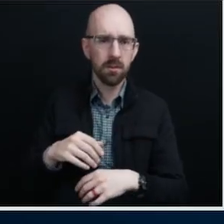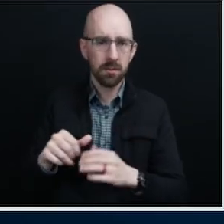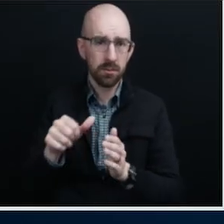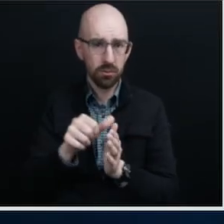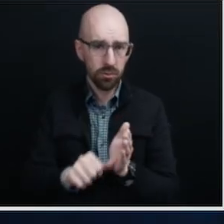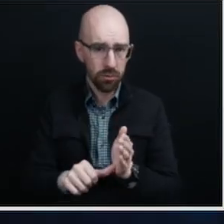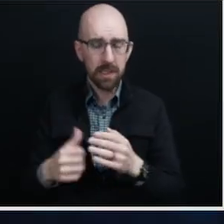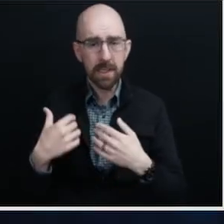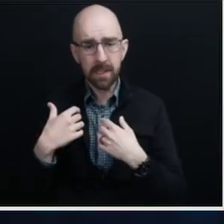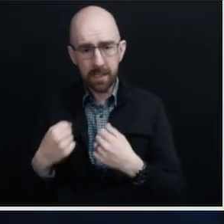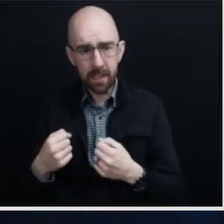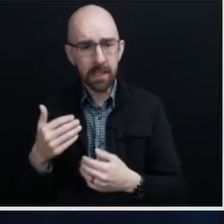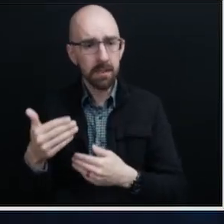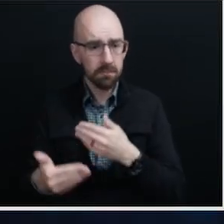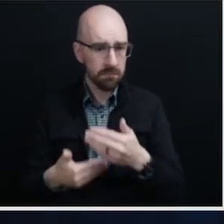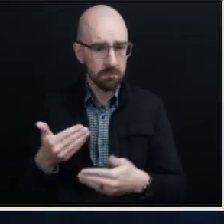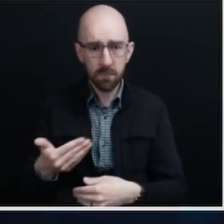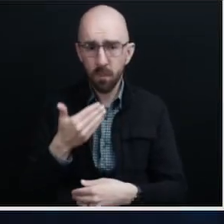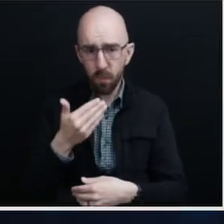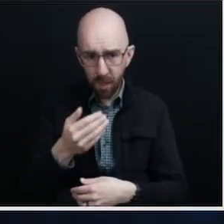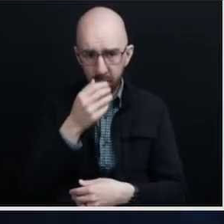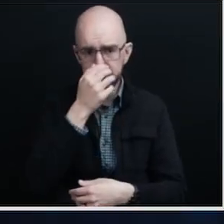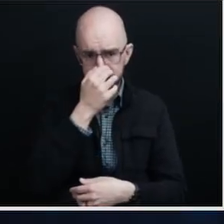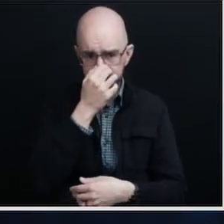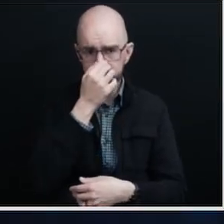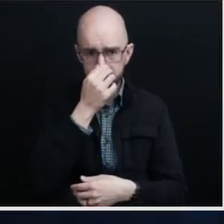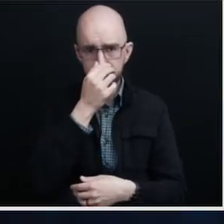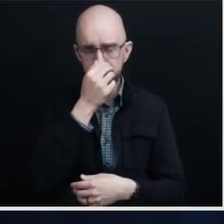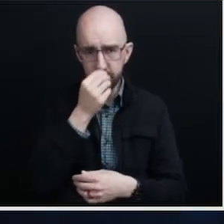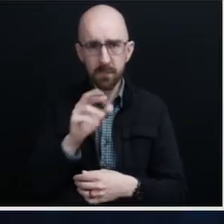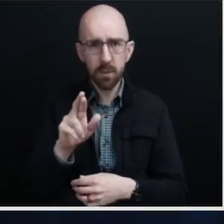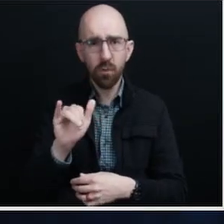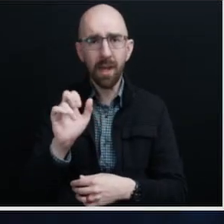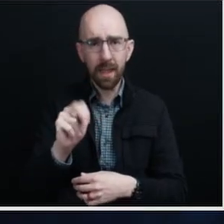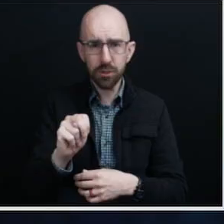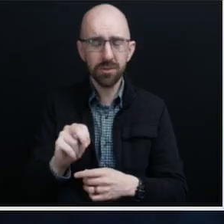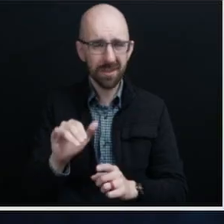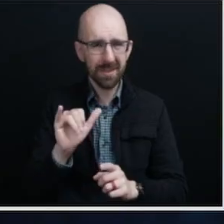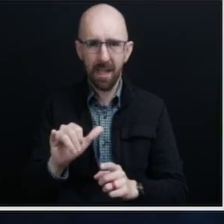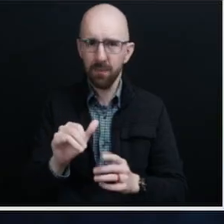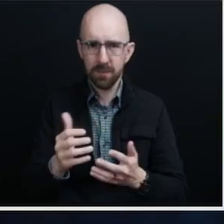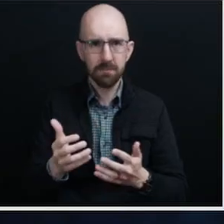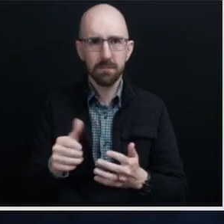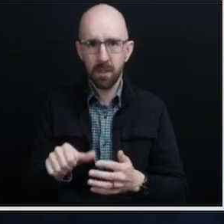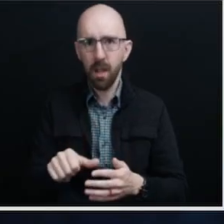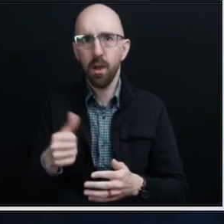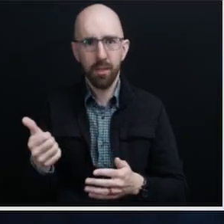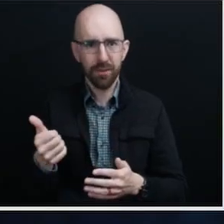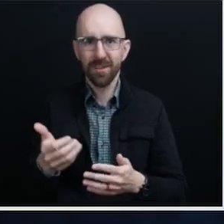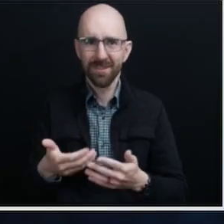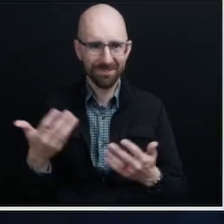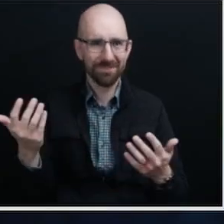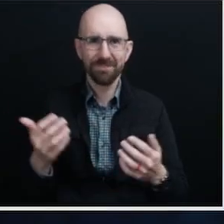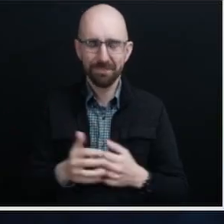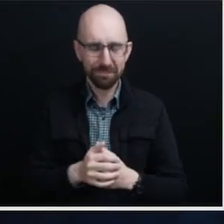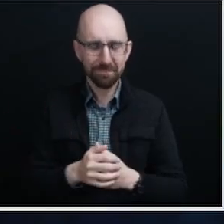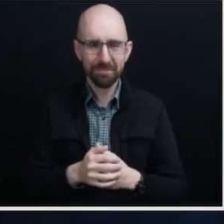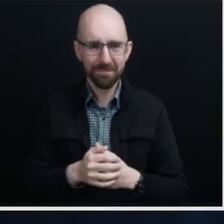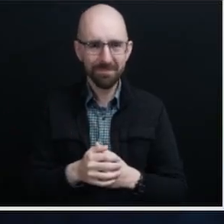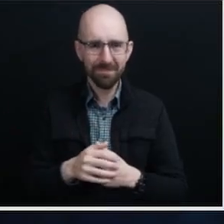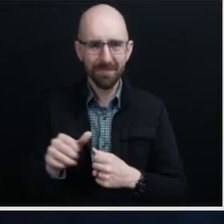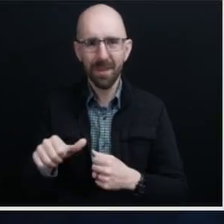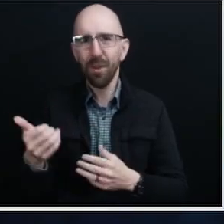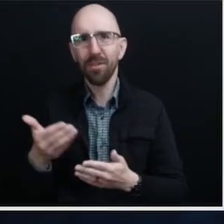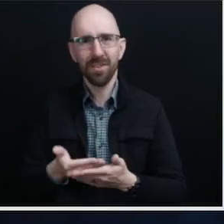really well. And then radiation was that was a whole another um because I had the inflammatory,